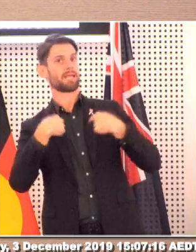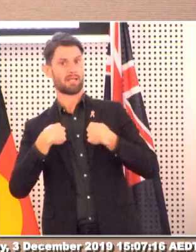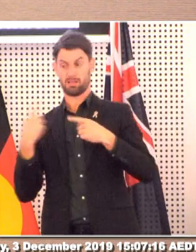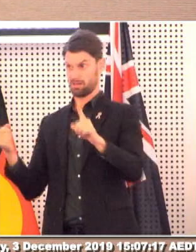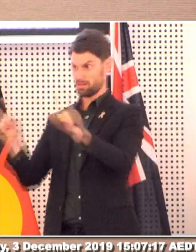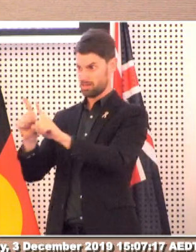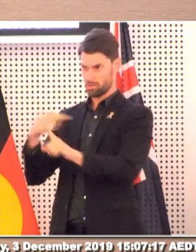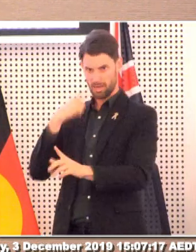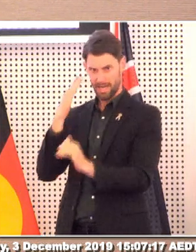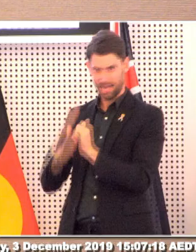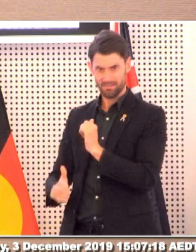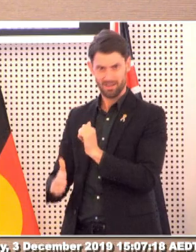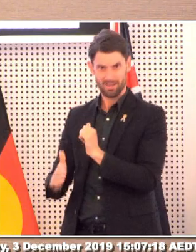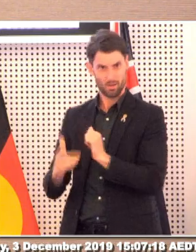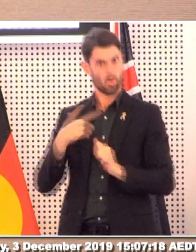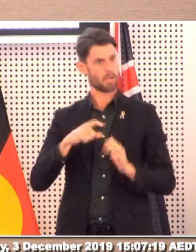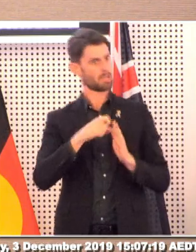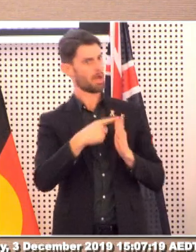choice and without options? Well - - -